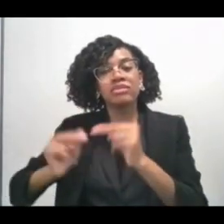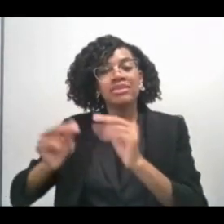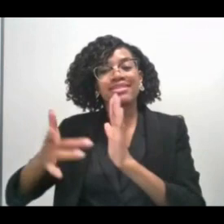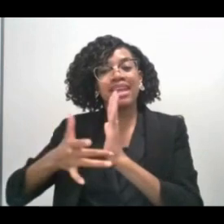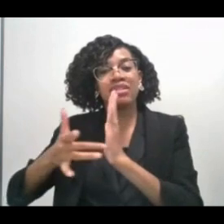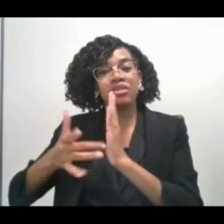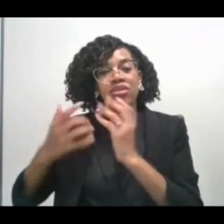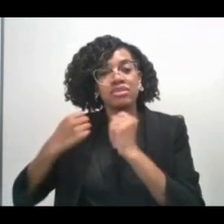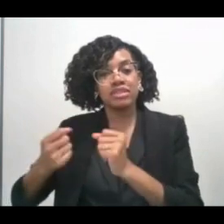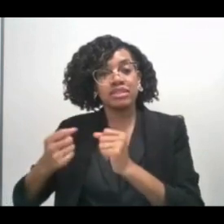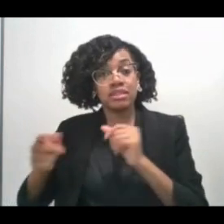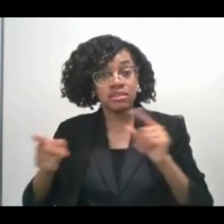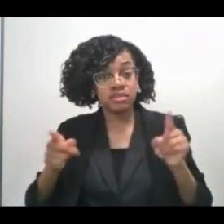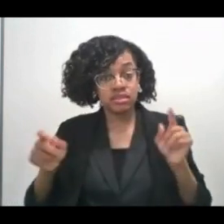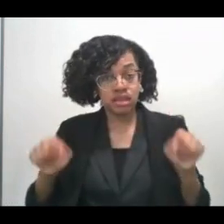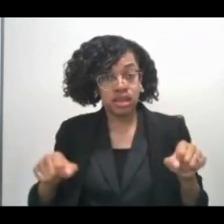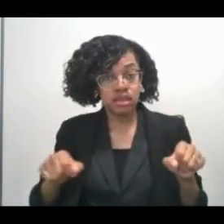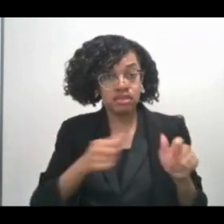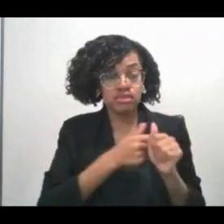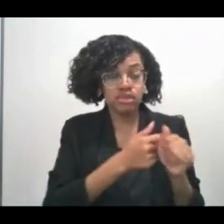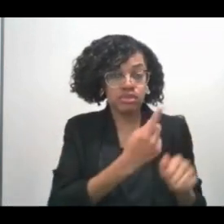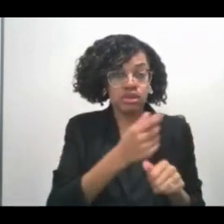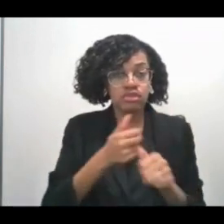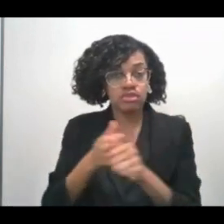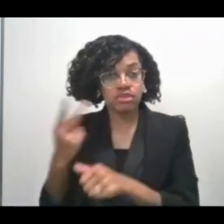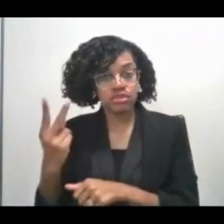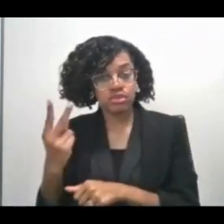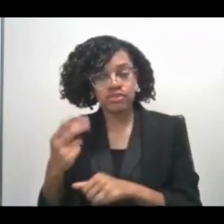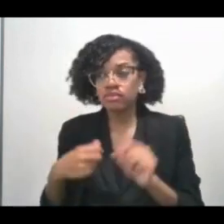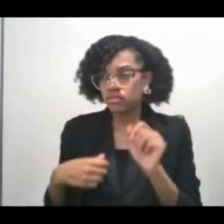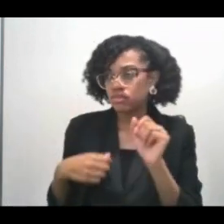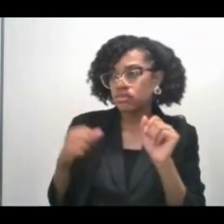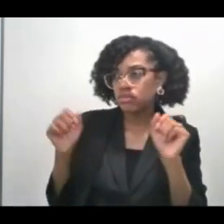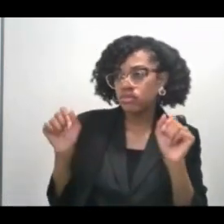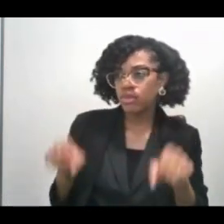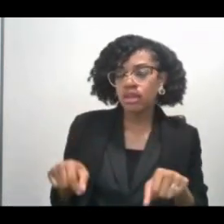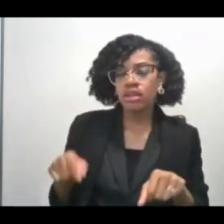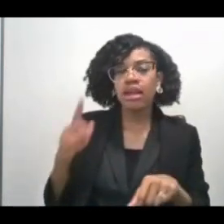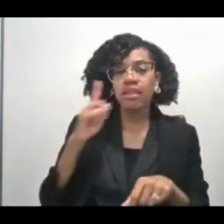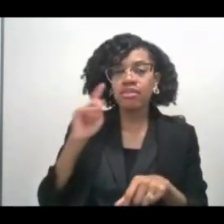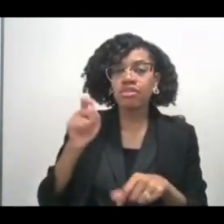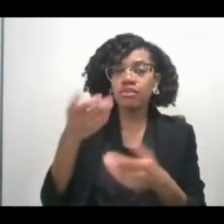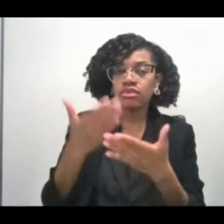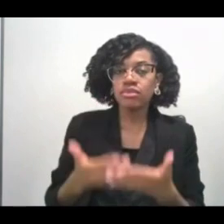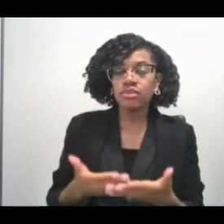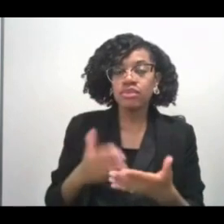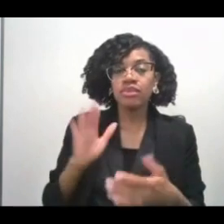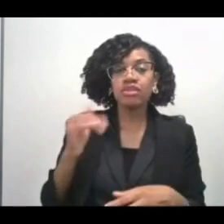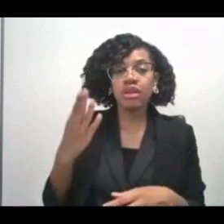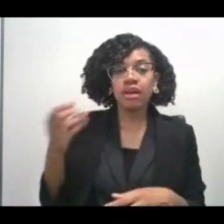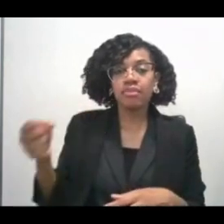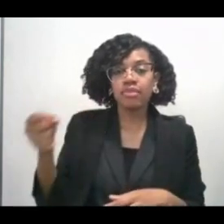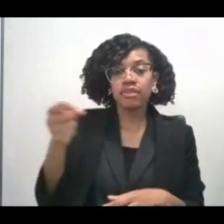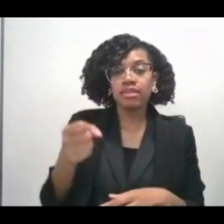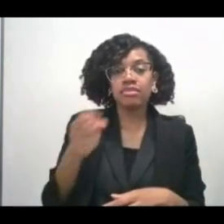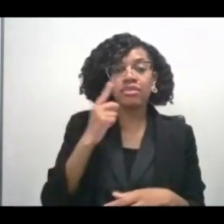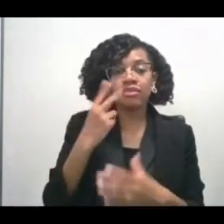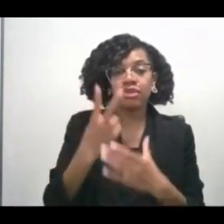Ned Gardiner: You can I think the case would need to be made that the job placement for both sets of people fits with